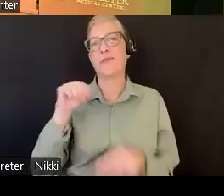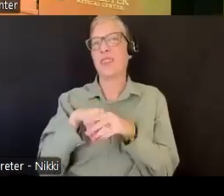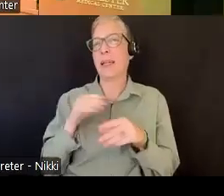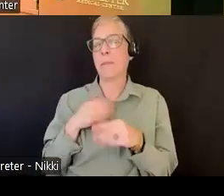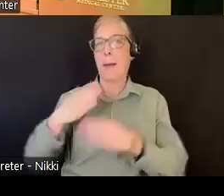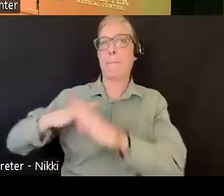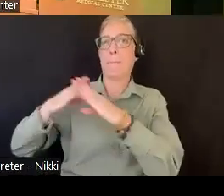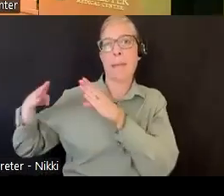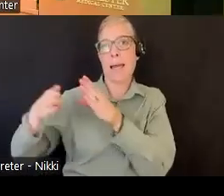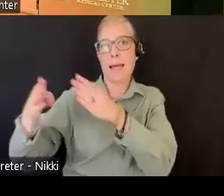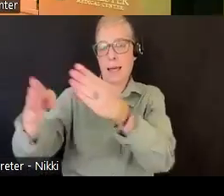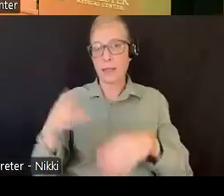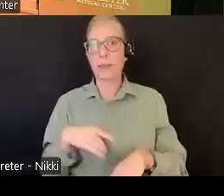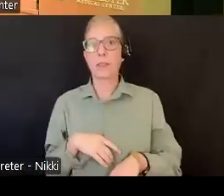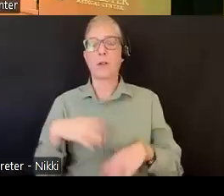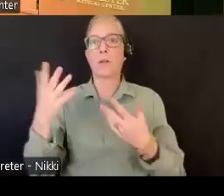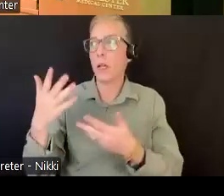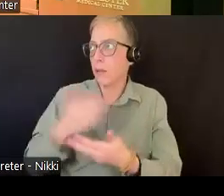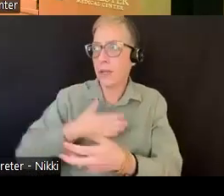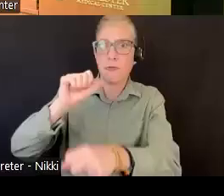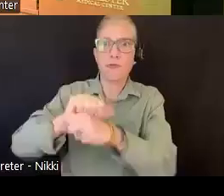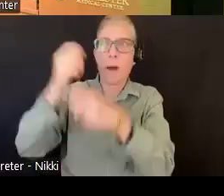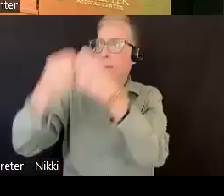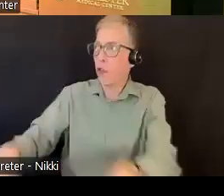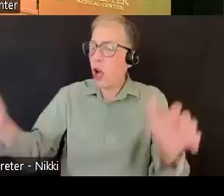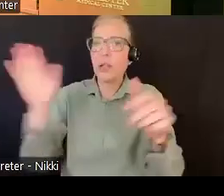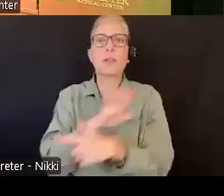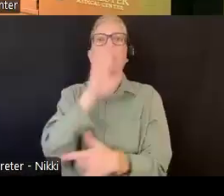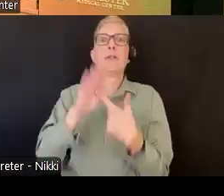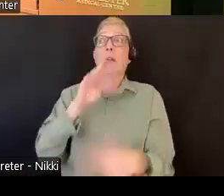a natural disaster telling me to go back. And I'm like, "Well, what do I do? I can't I can't